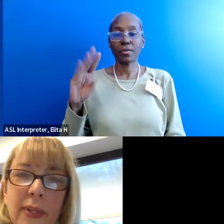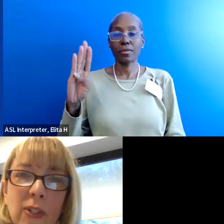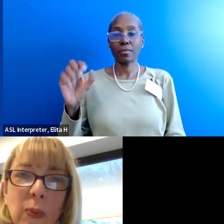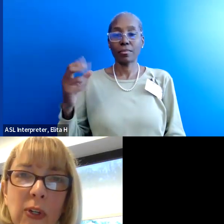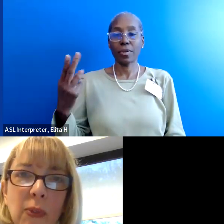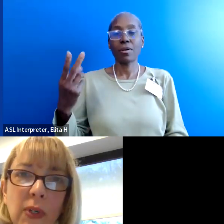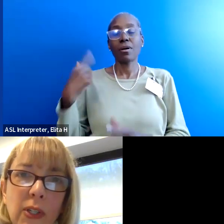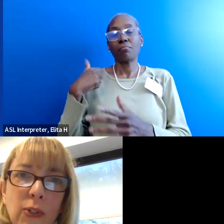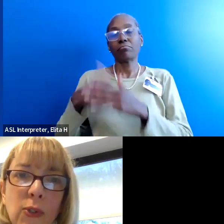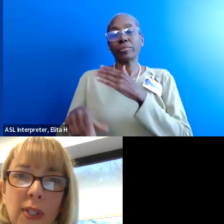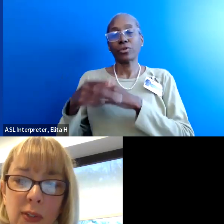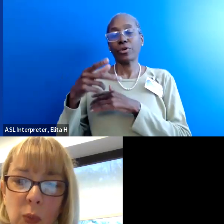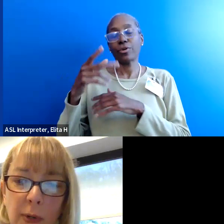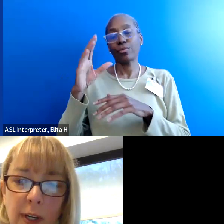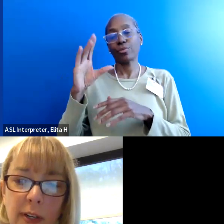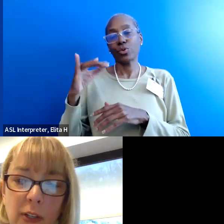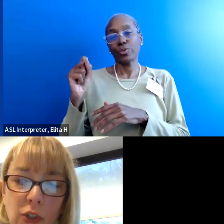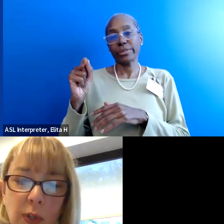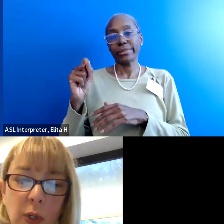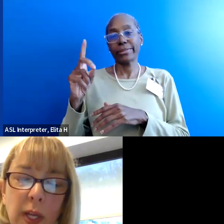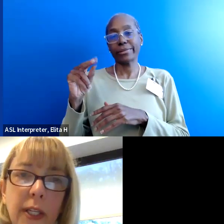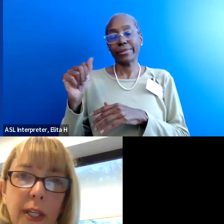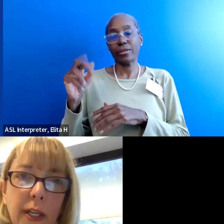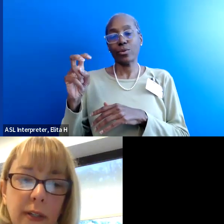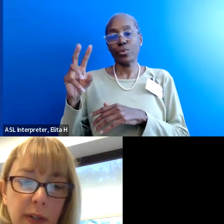I'd like to welcome you all to today's webinar, Ensuring Quality Care,